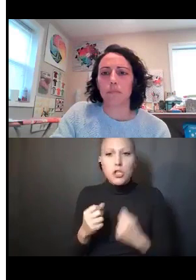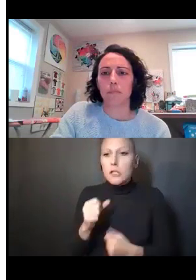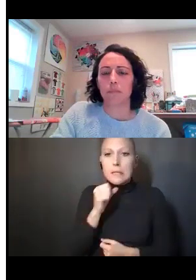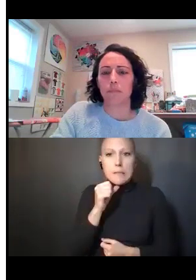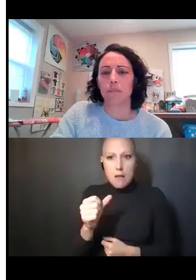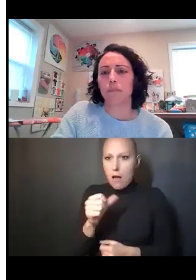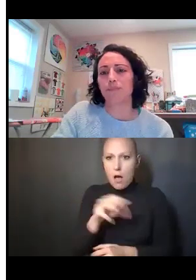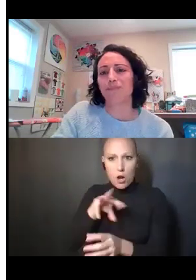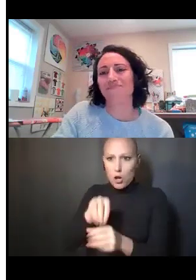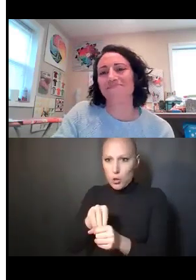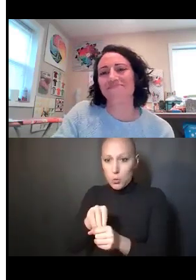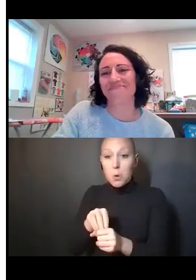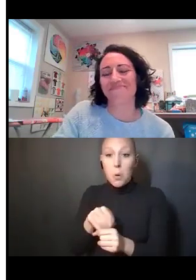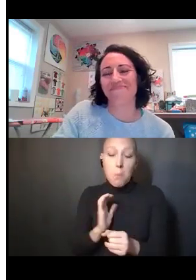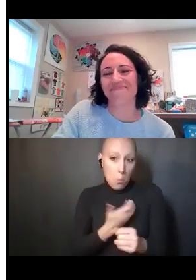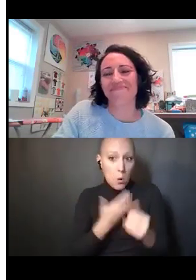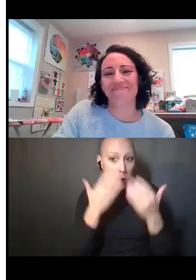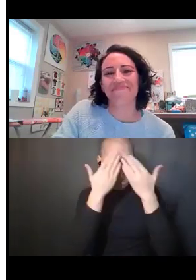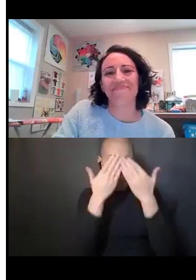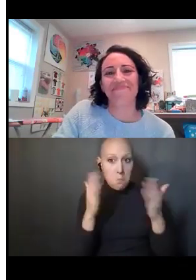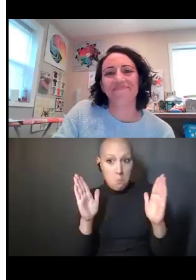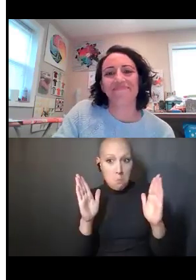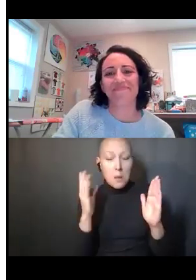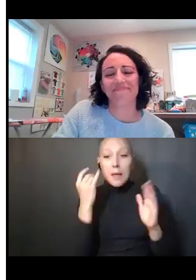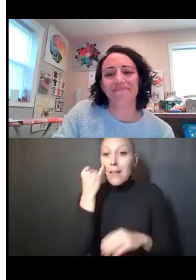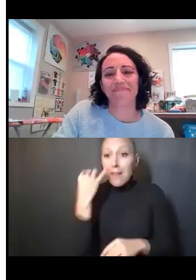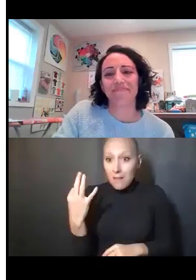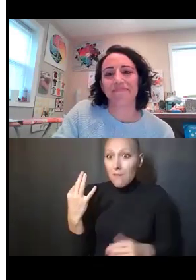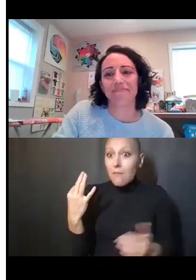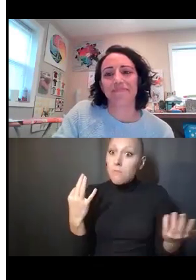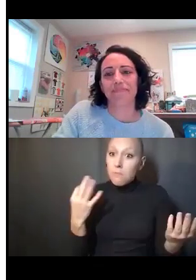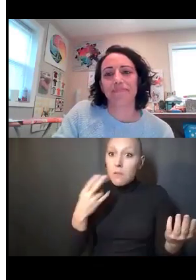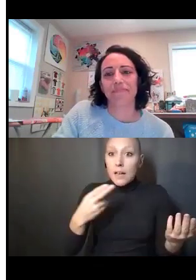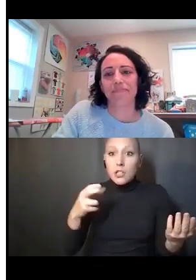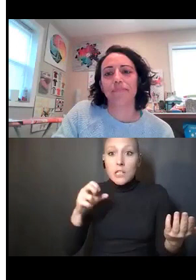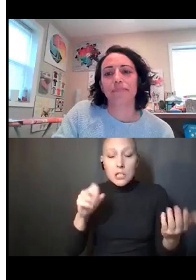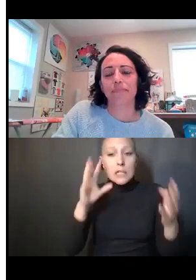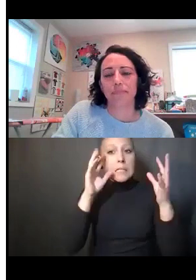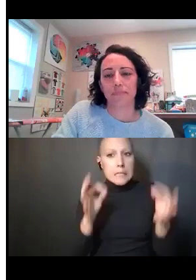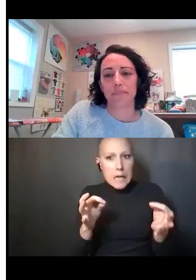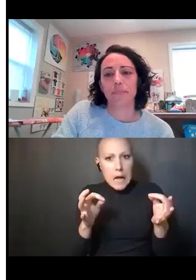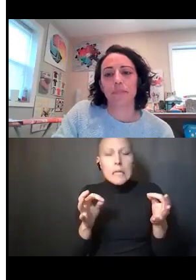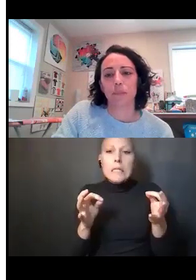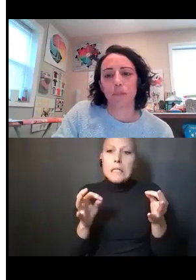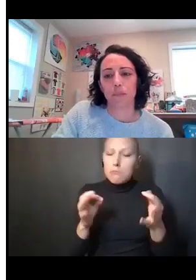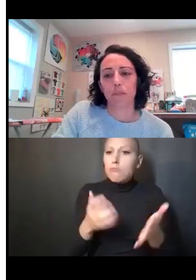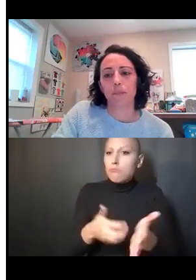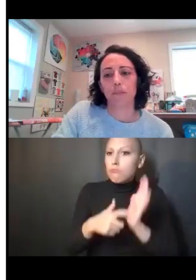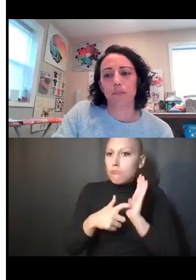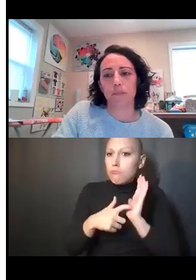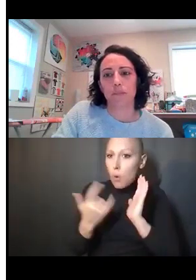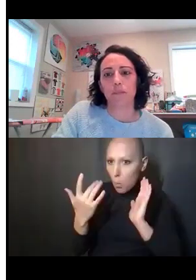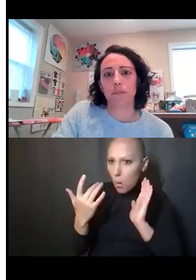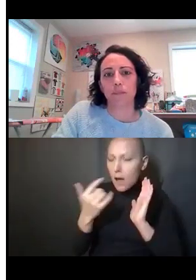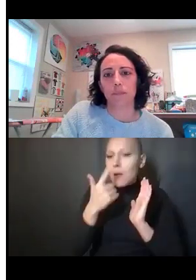to that if HHS decides to open the regs, because we are subject to the HHS FCOI regulations,